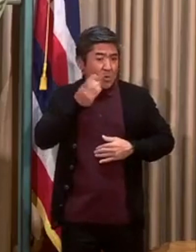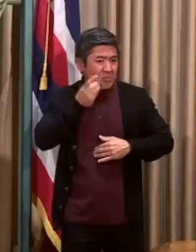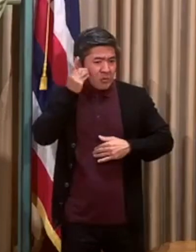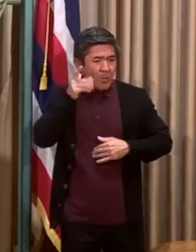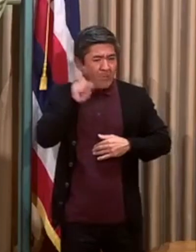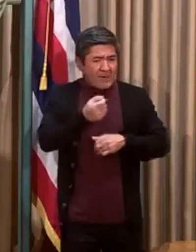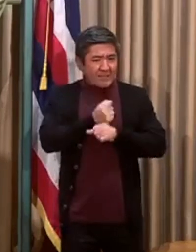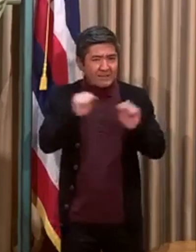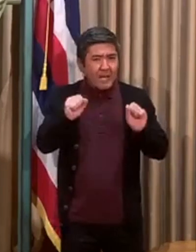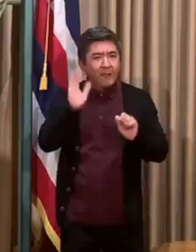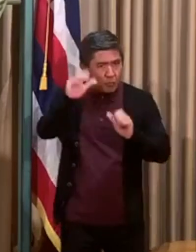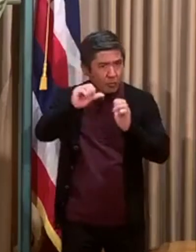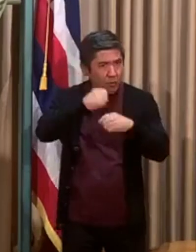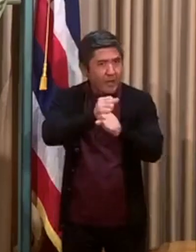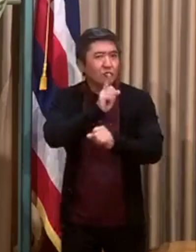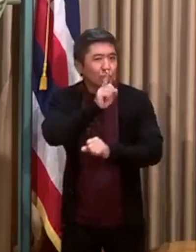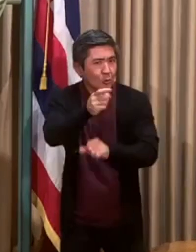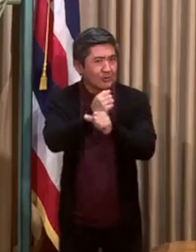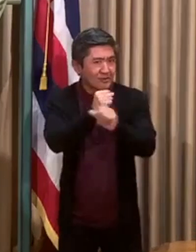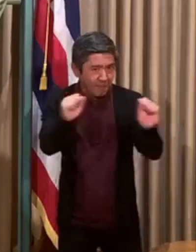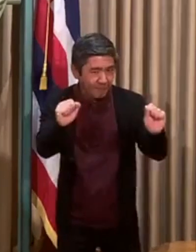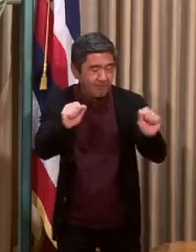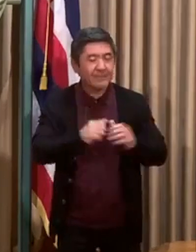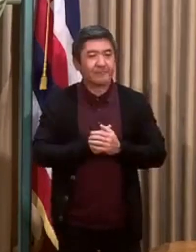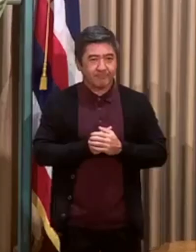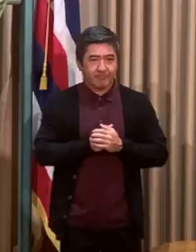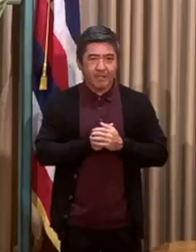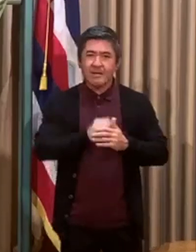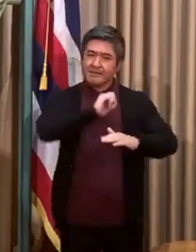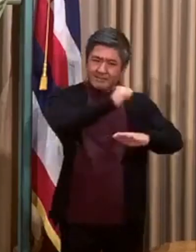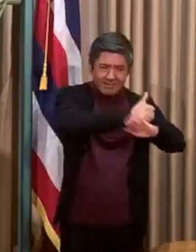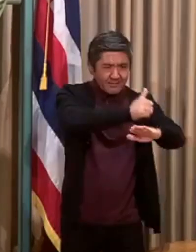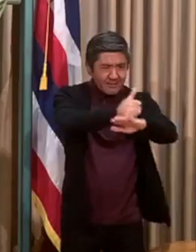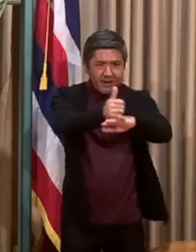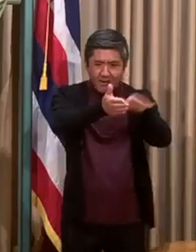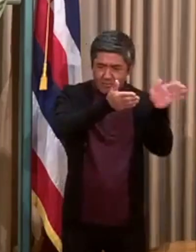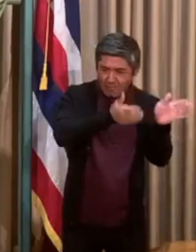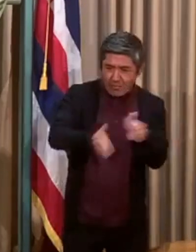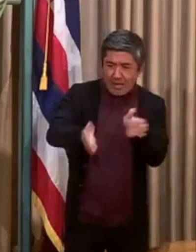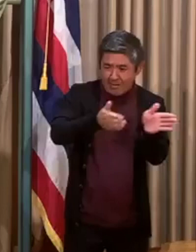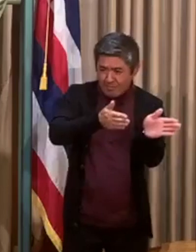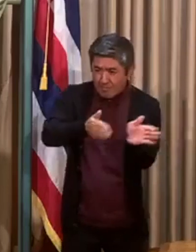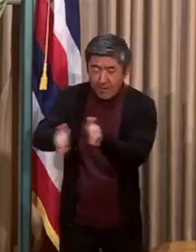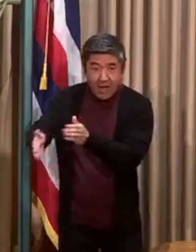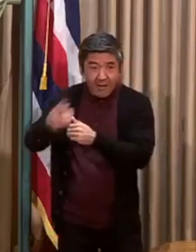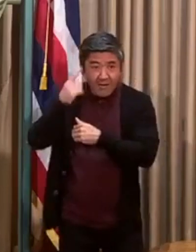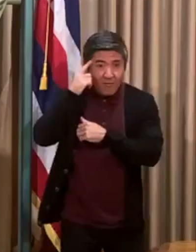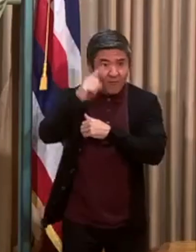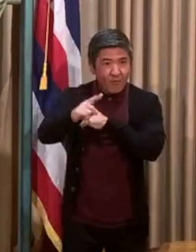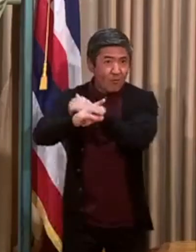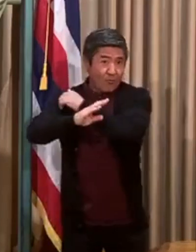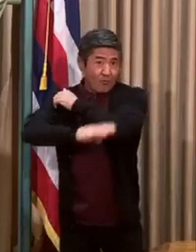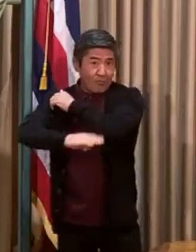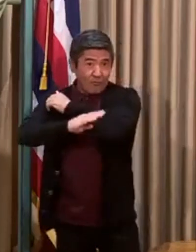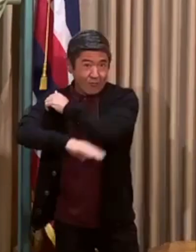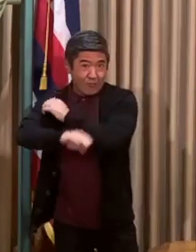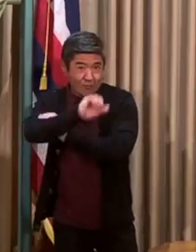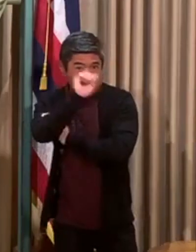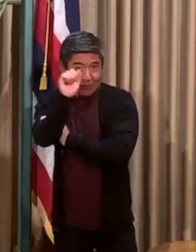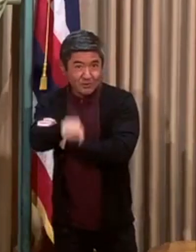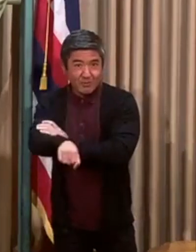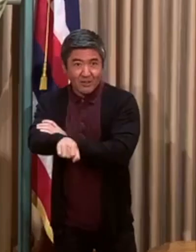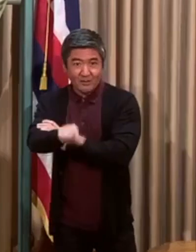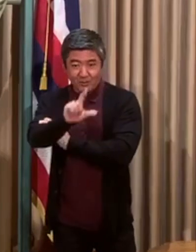While we are putting all of these practices in place to ensure a safe in-person fall 2020 semester,